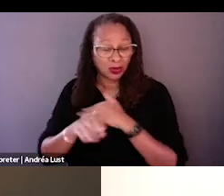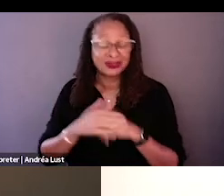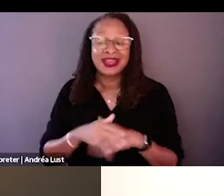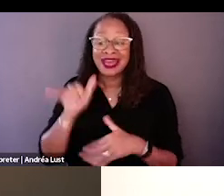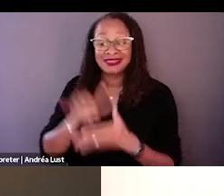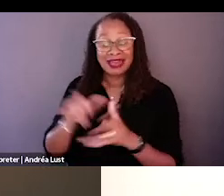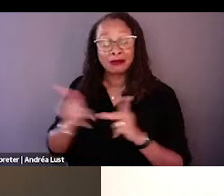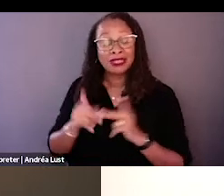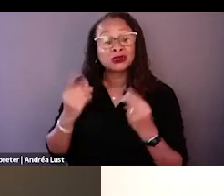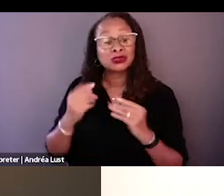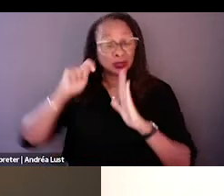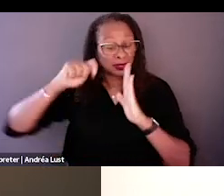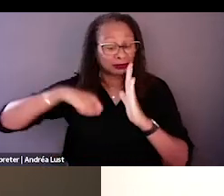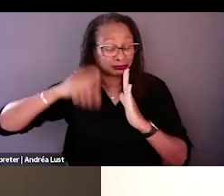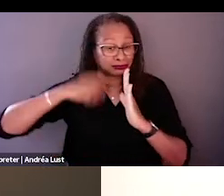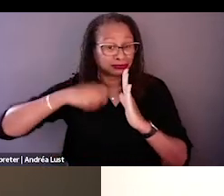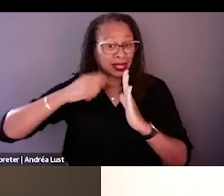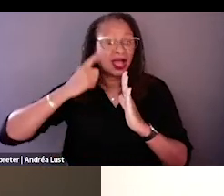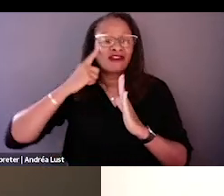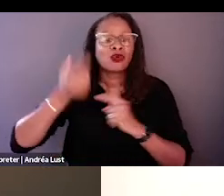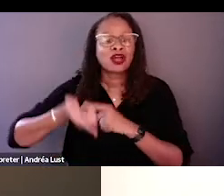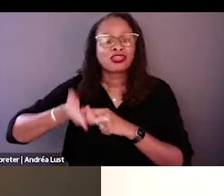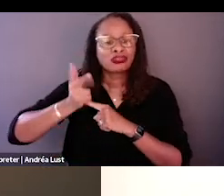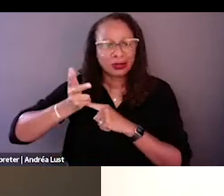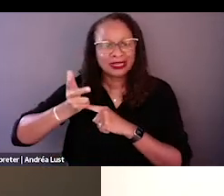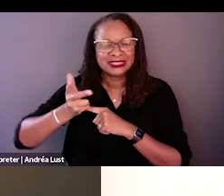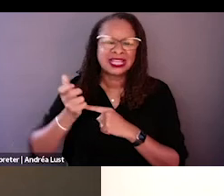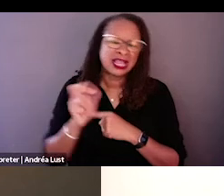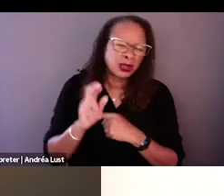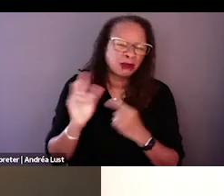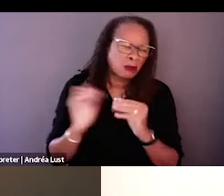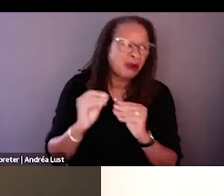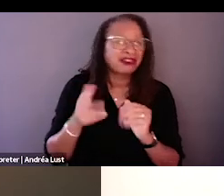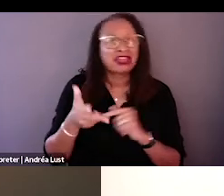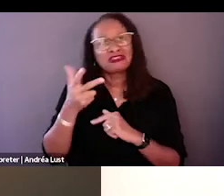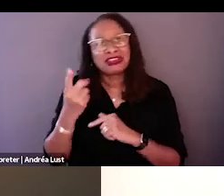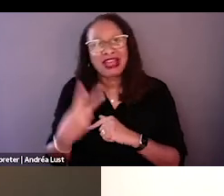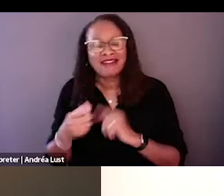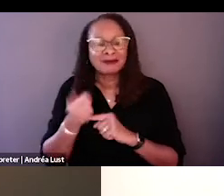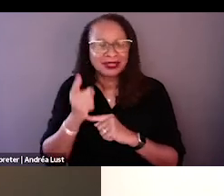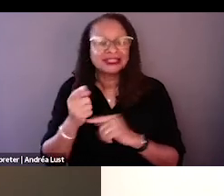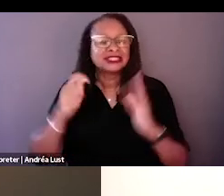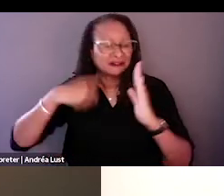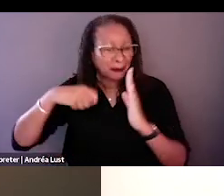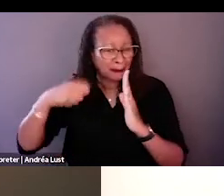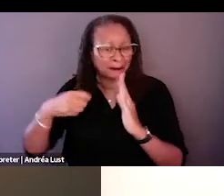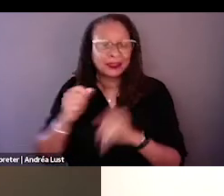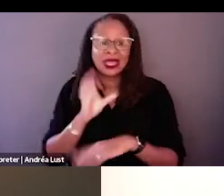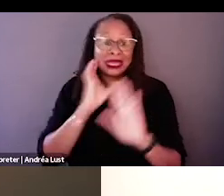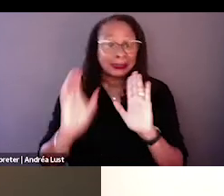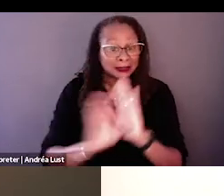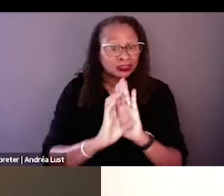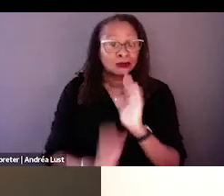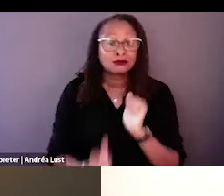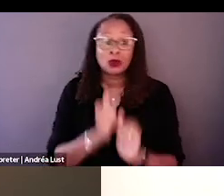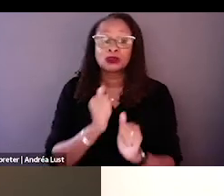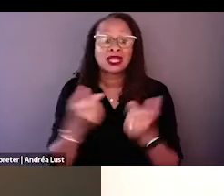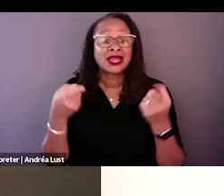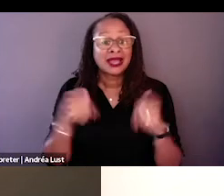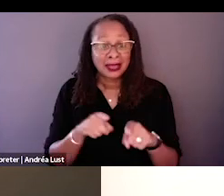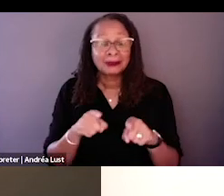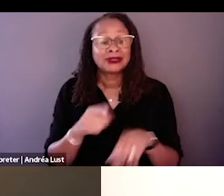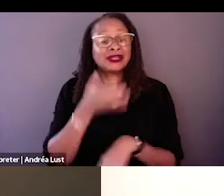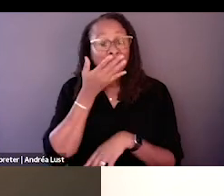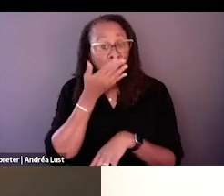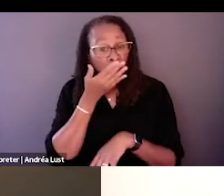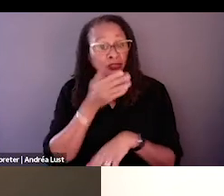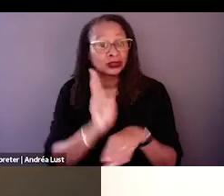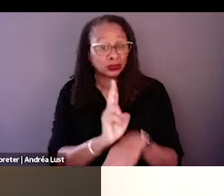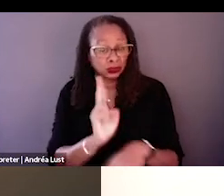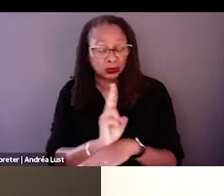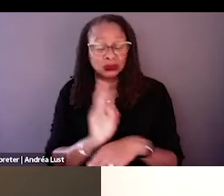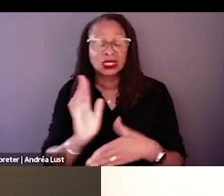I thought, wouldn't it be great if we had this in our presence or a bit longer to prolong the